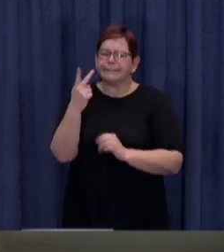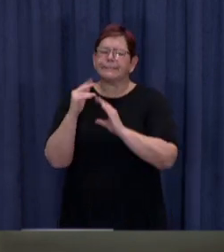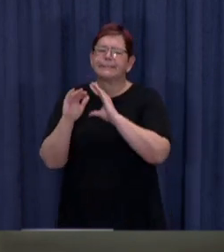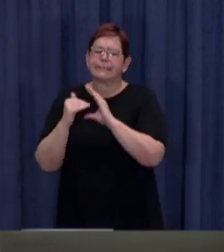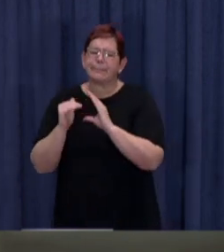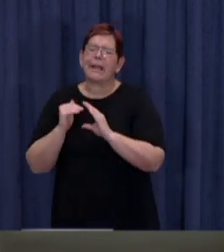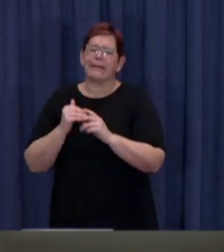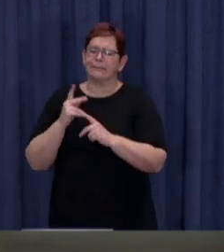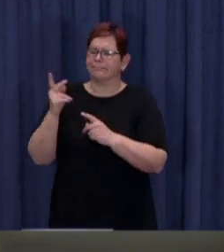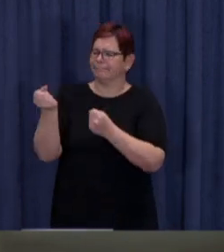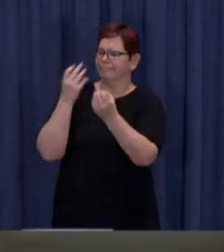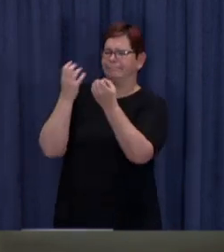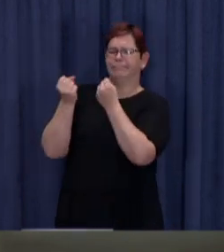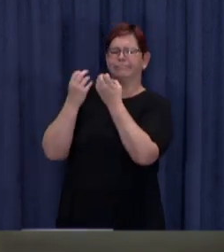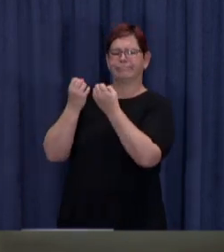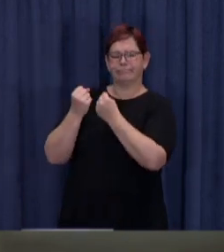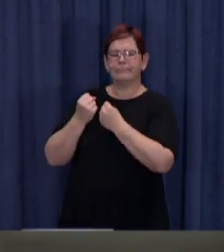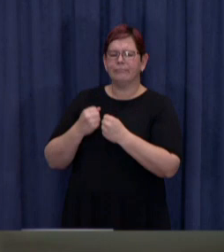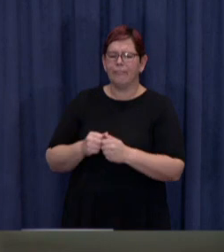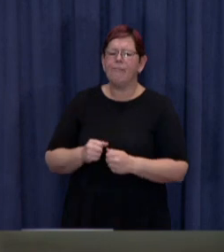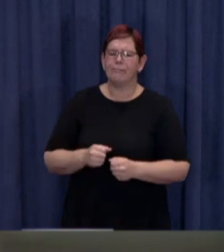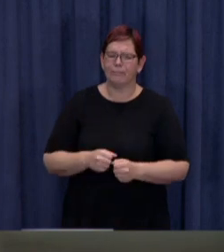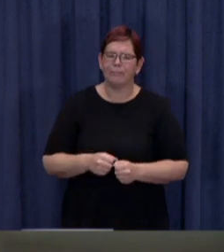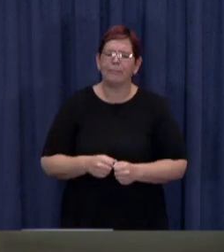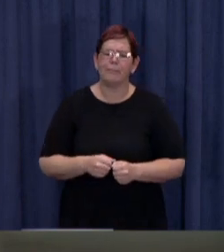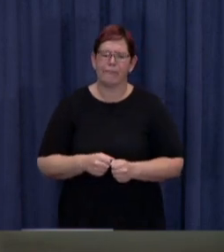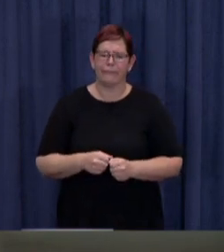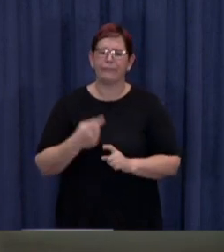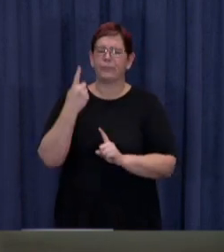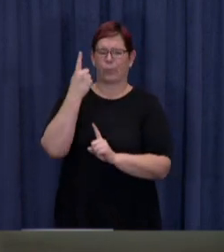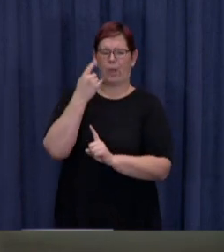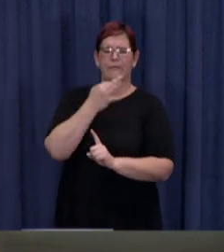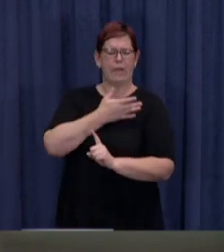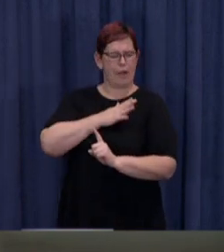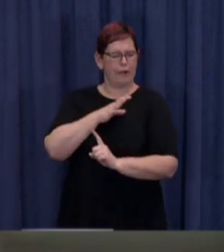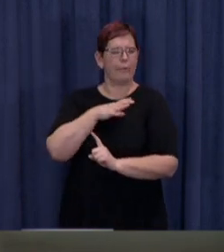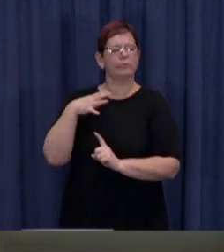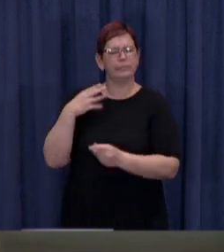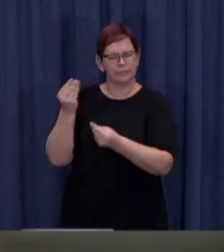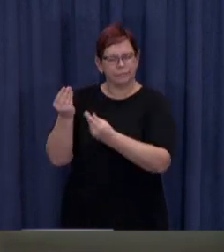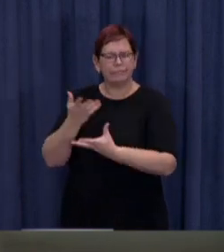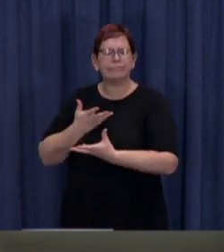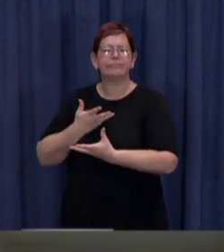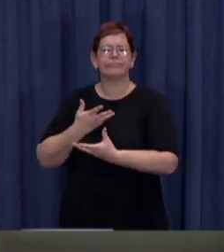councillors actually suggested this very thing that we should take down the basketball hoops I'm going to be discussing that as I did for example the